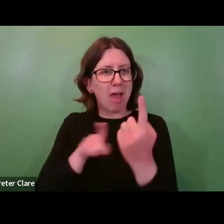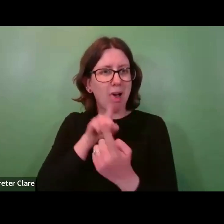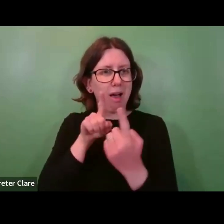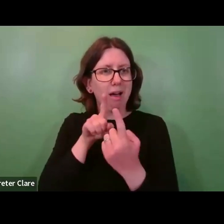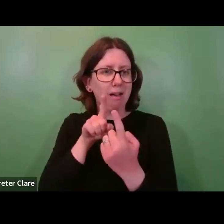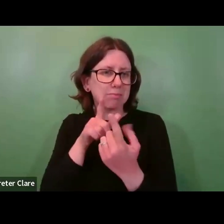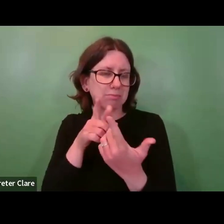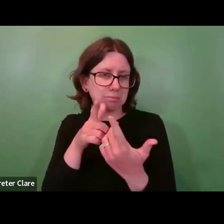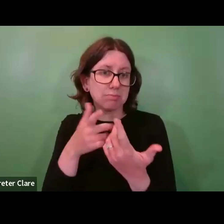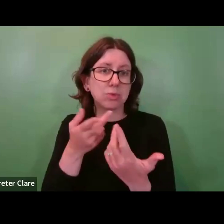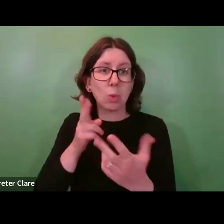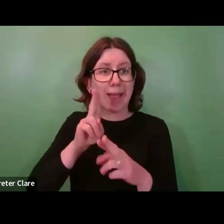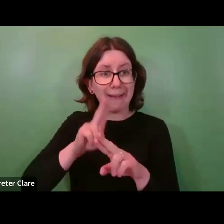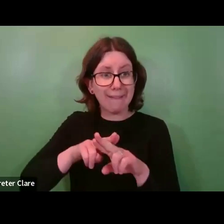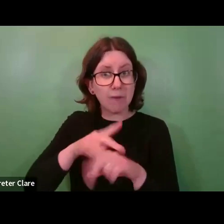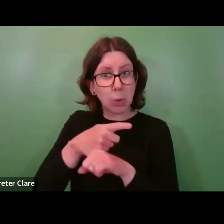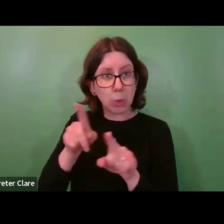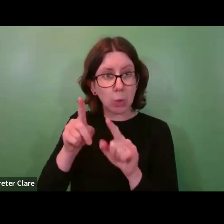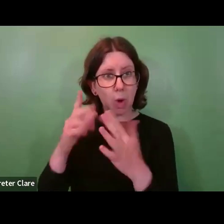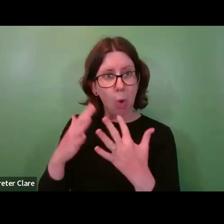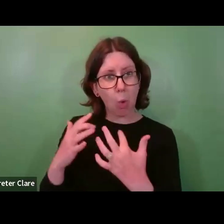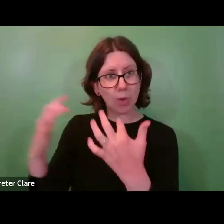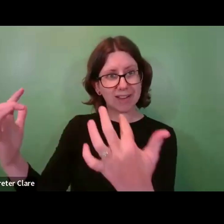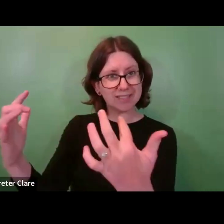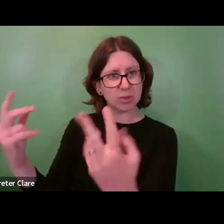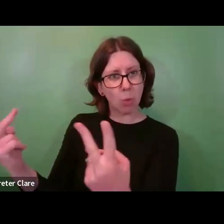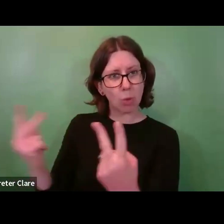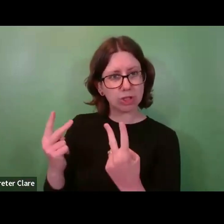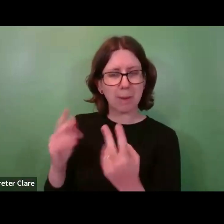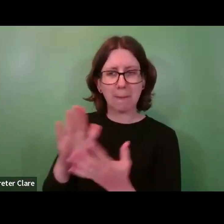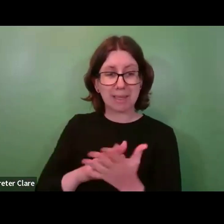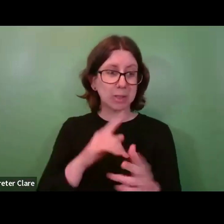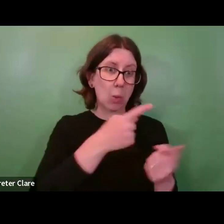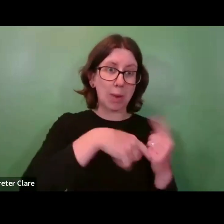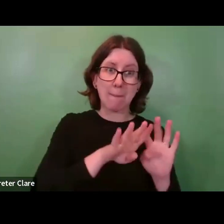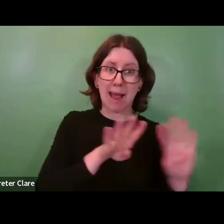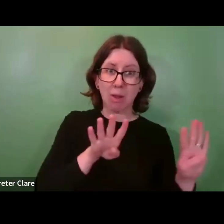so if you are in the audience, we cannot see or hear you as panelists so you can sit back